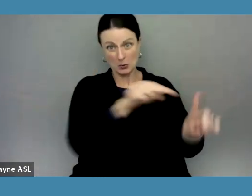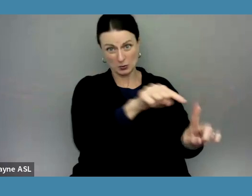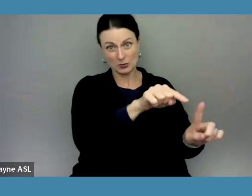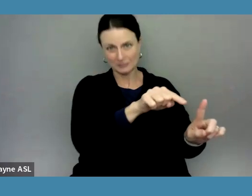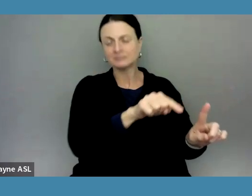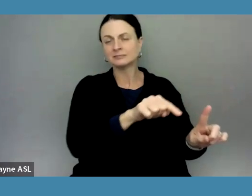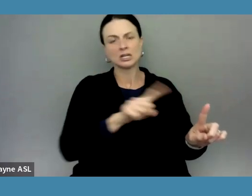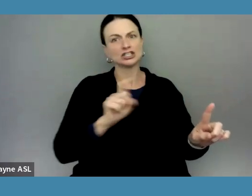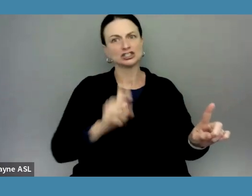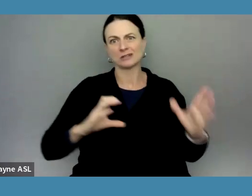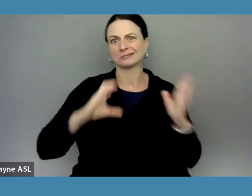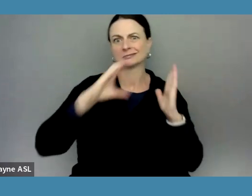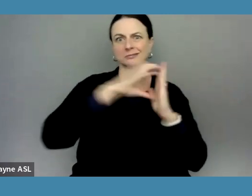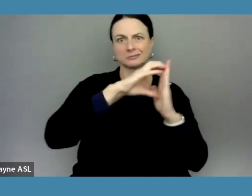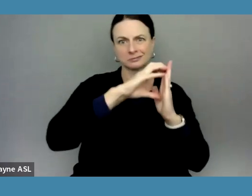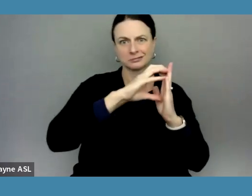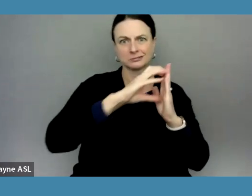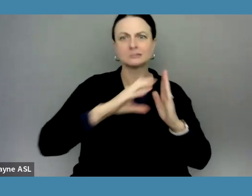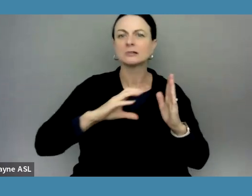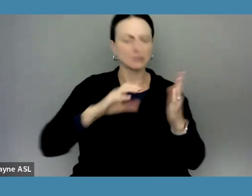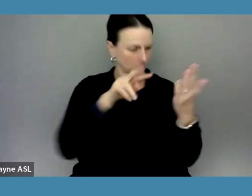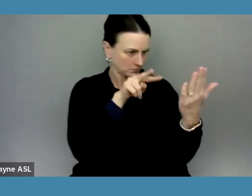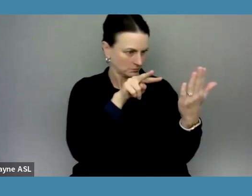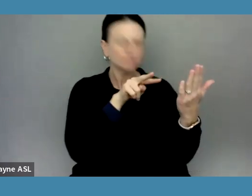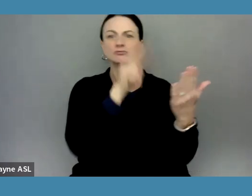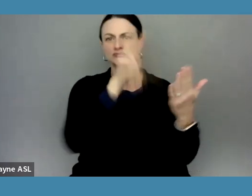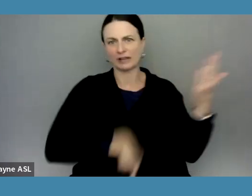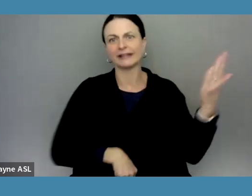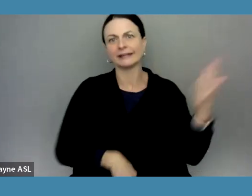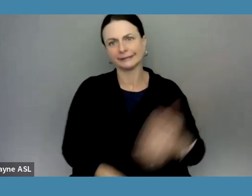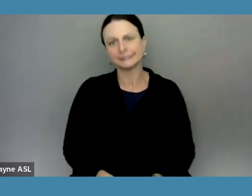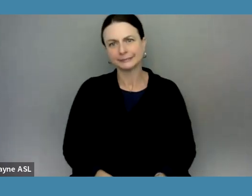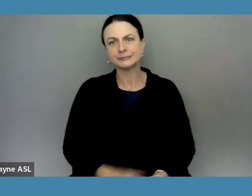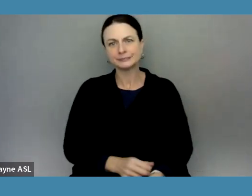there should be a Word document that you can click on that will open the